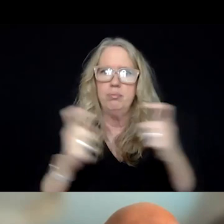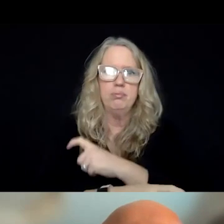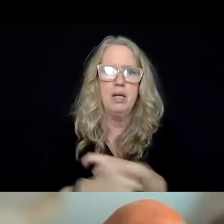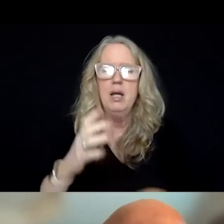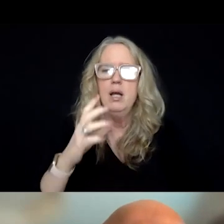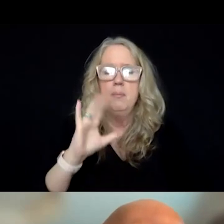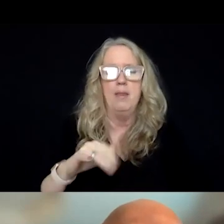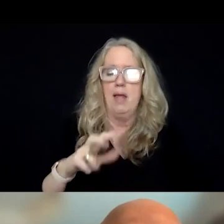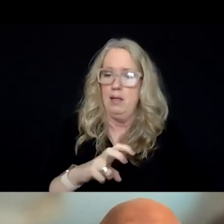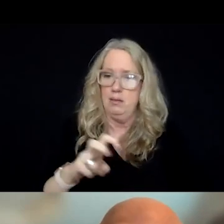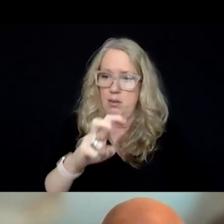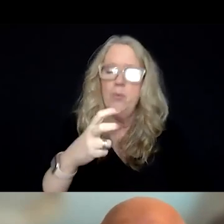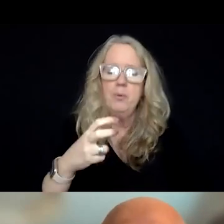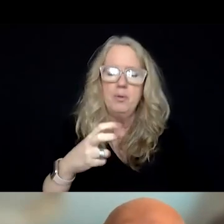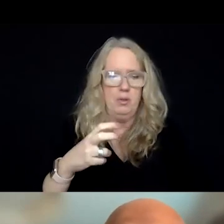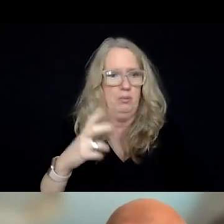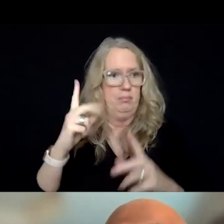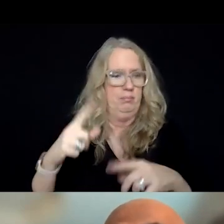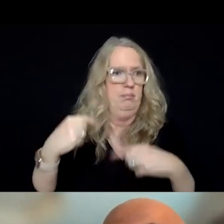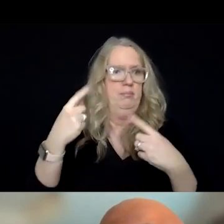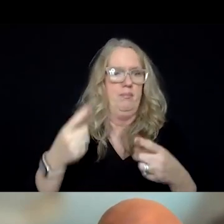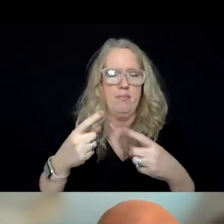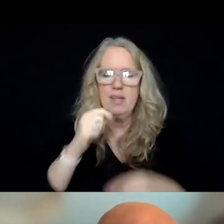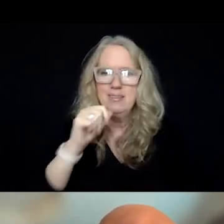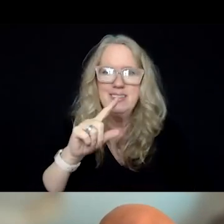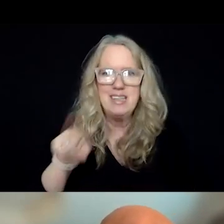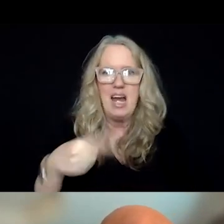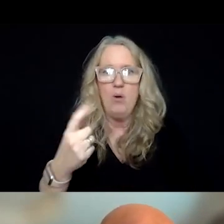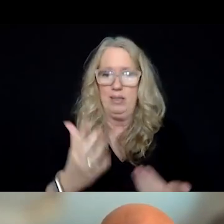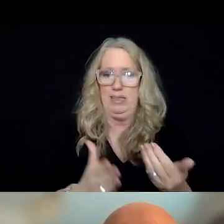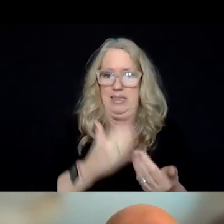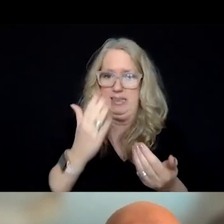AS REWARDING AS IT HAS BEEN, IT HAS NOT BEEN EASY. LIKE AMY, I